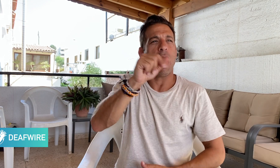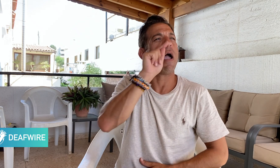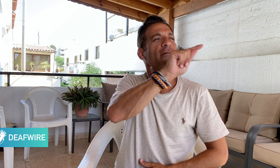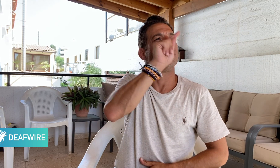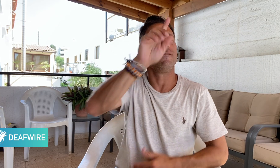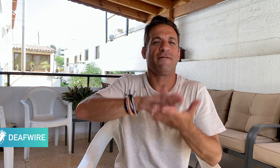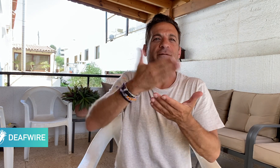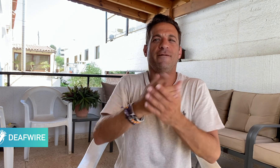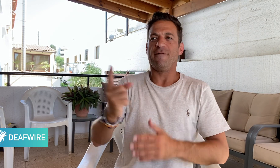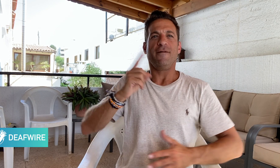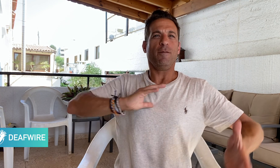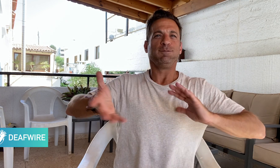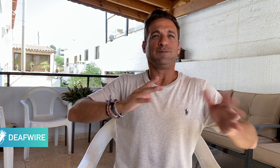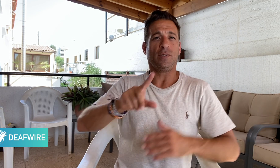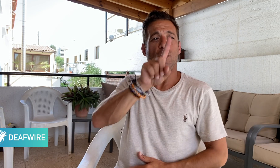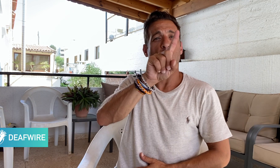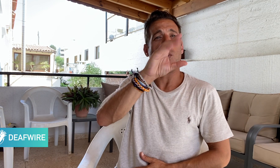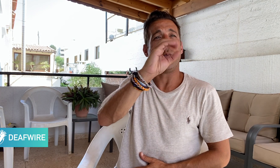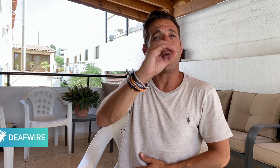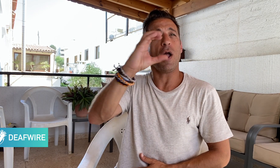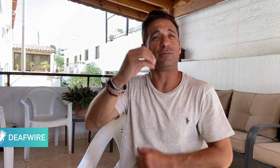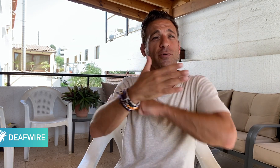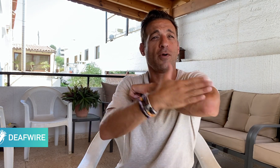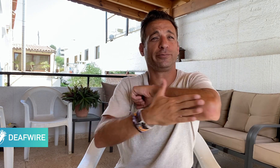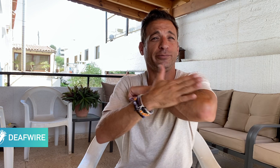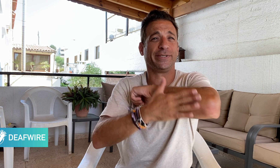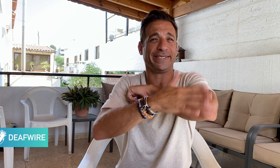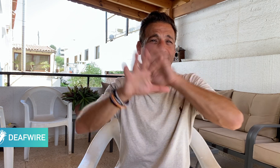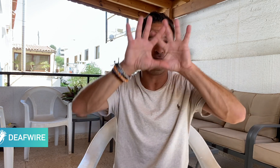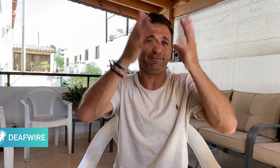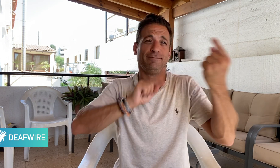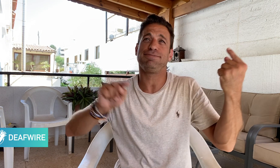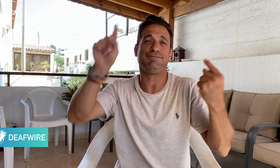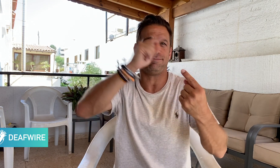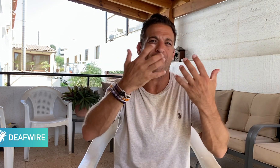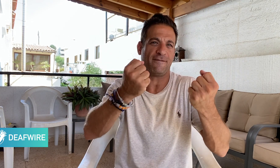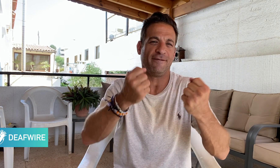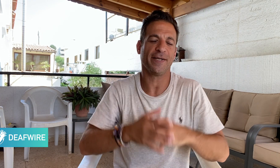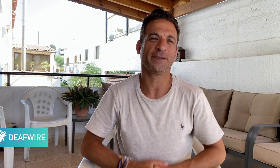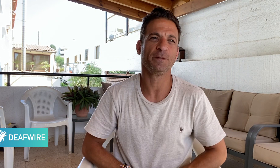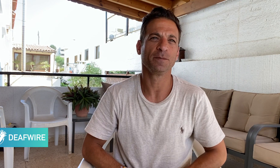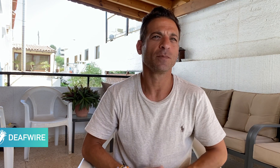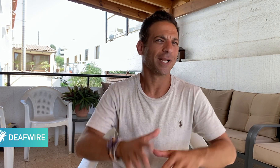worldwide. However, sign language interpreters are often cut off